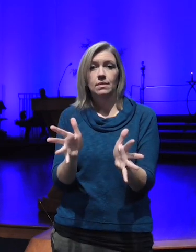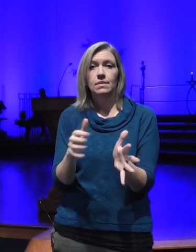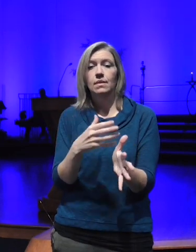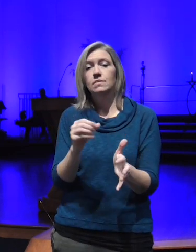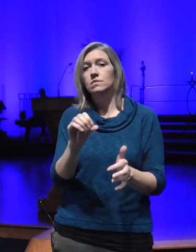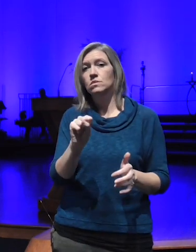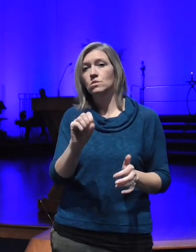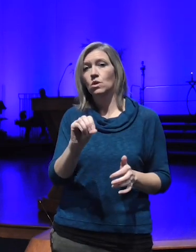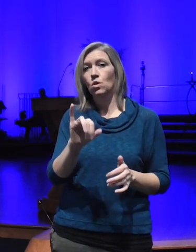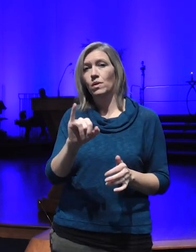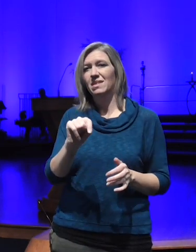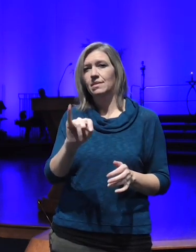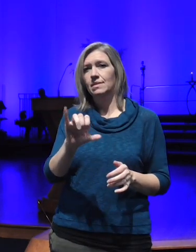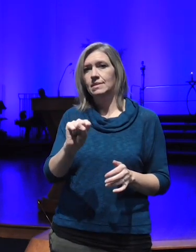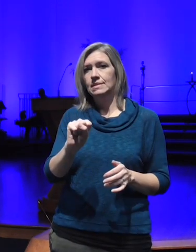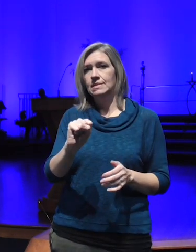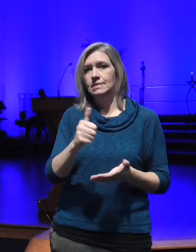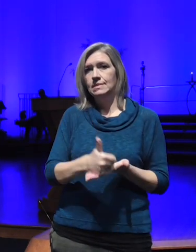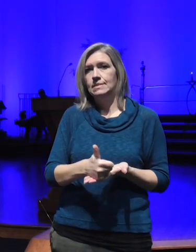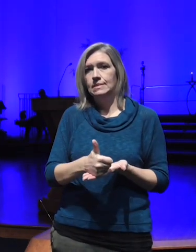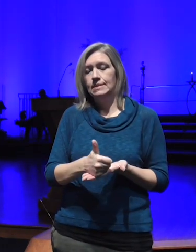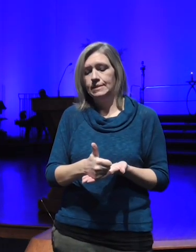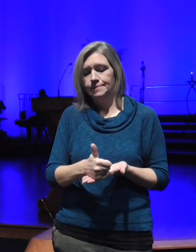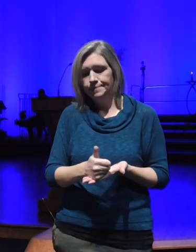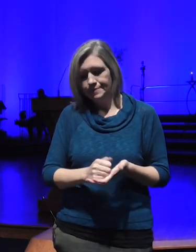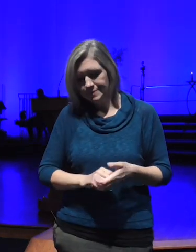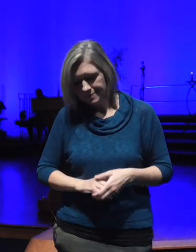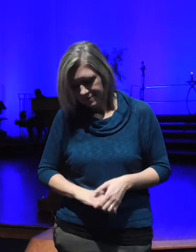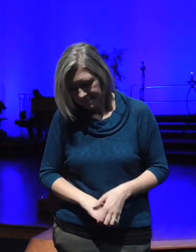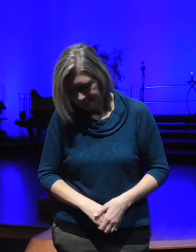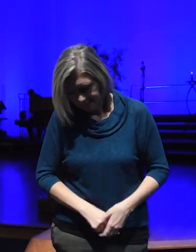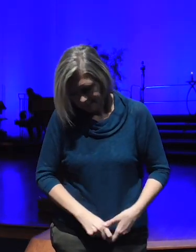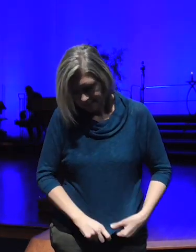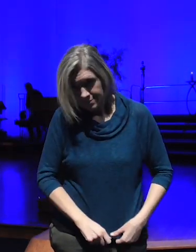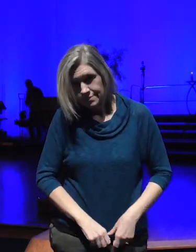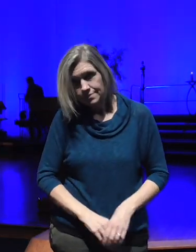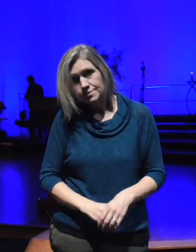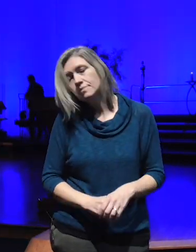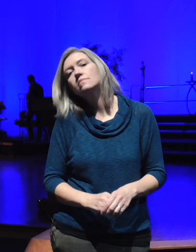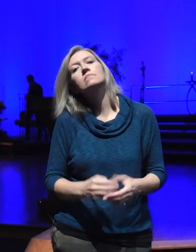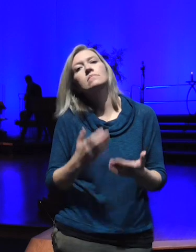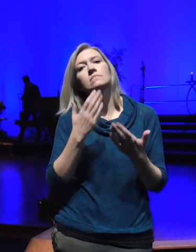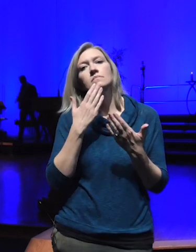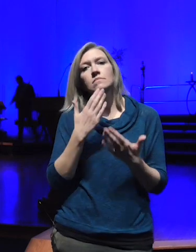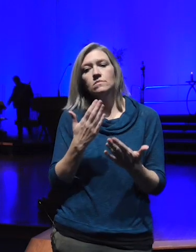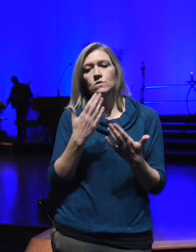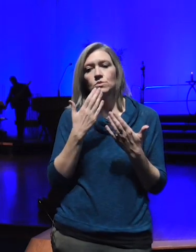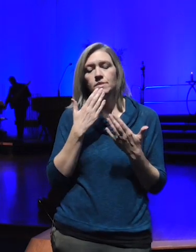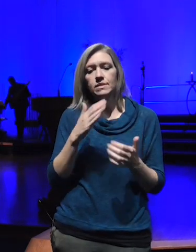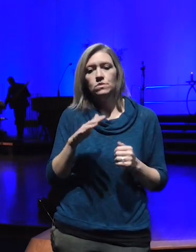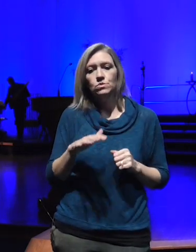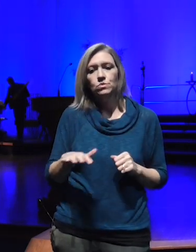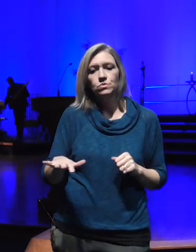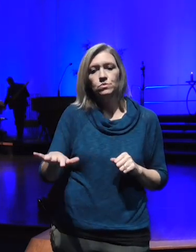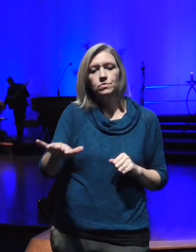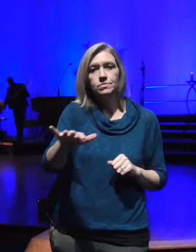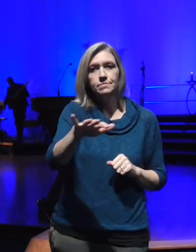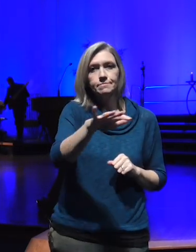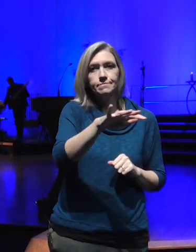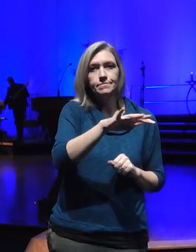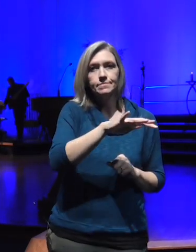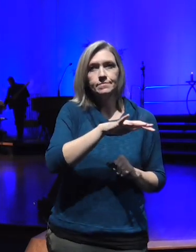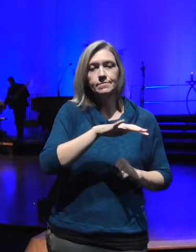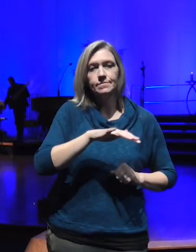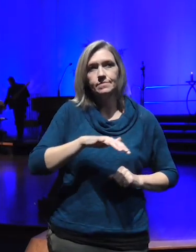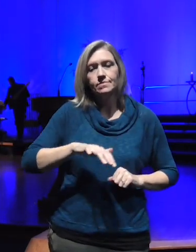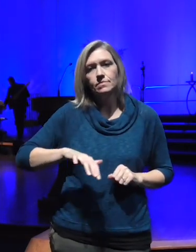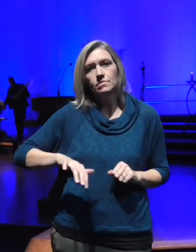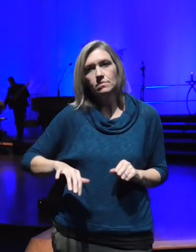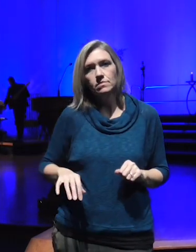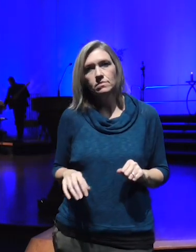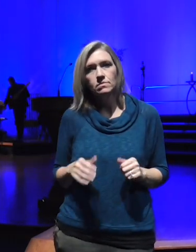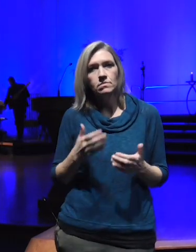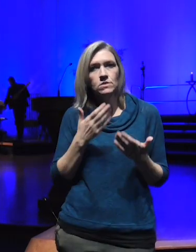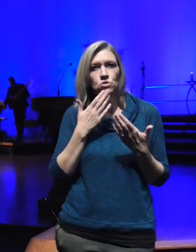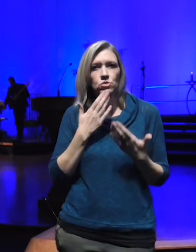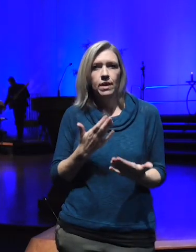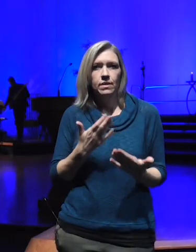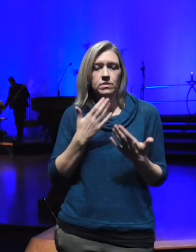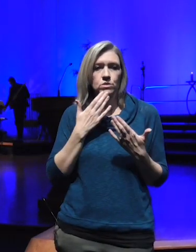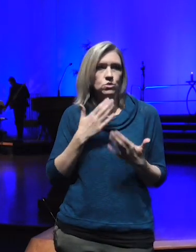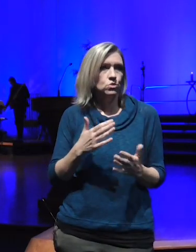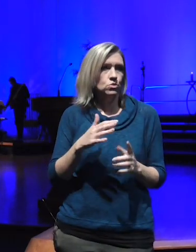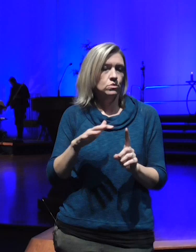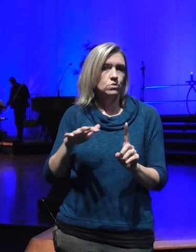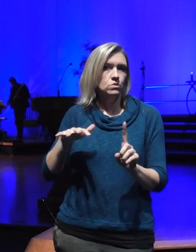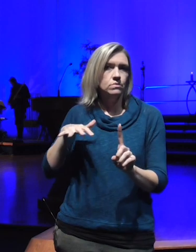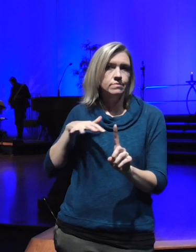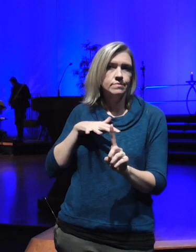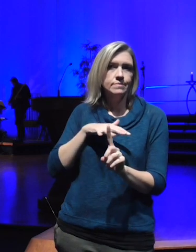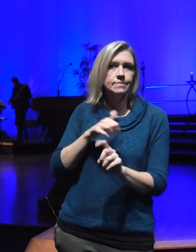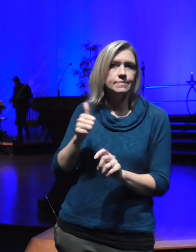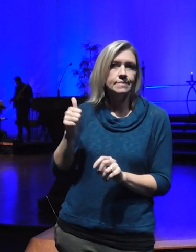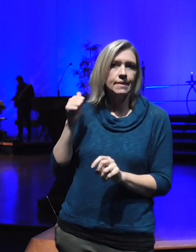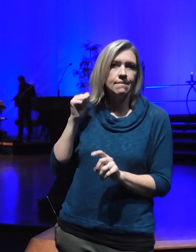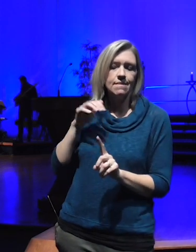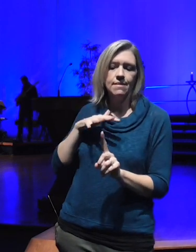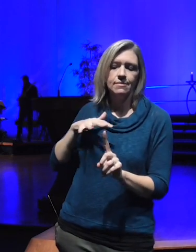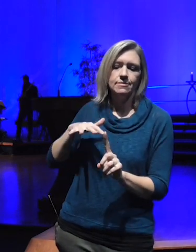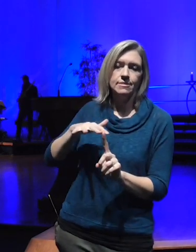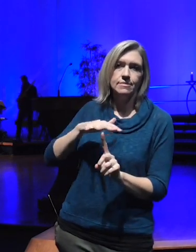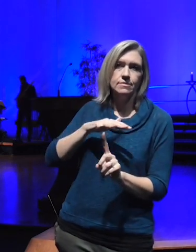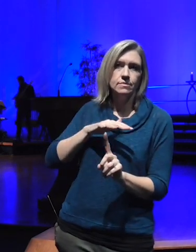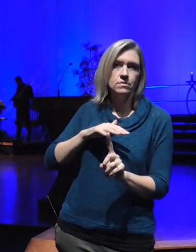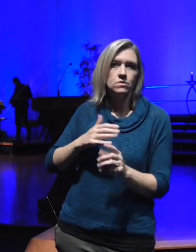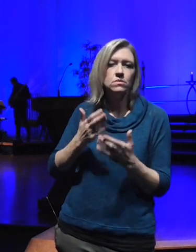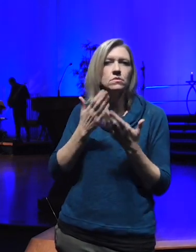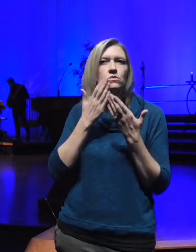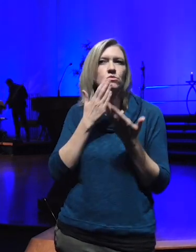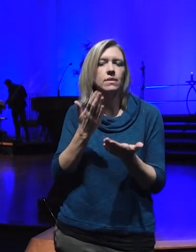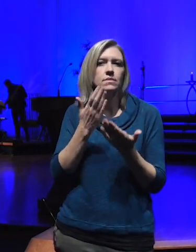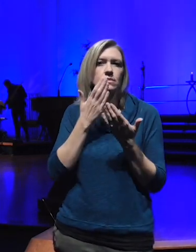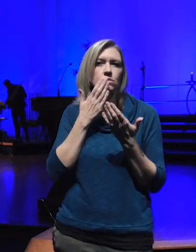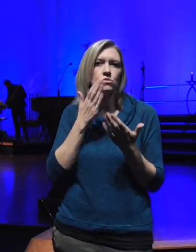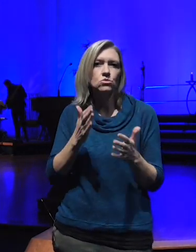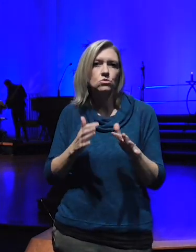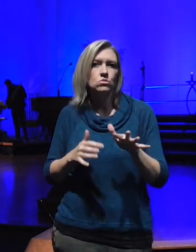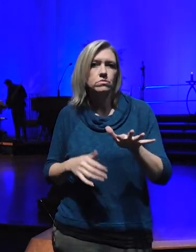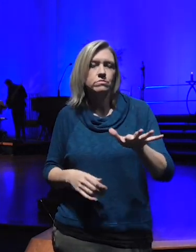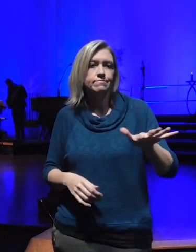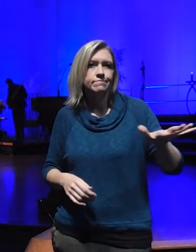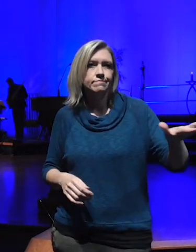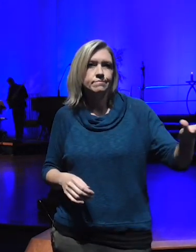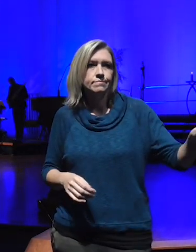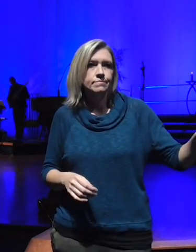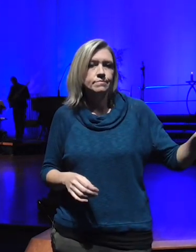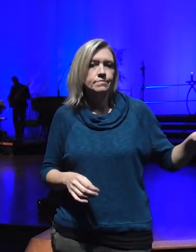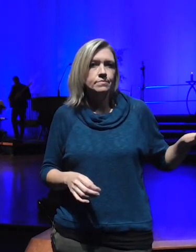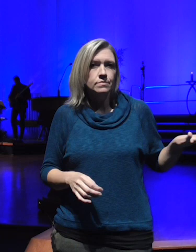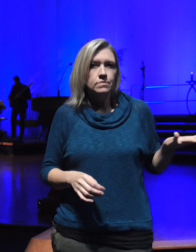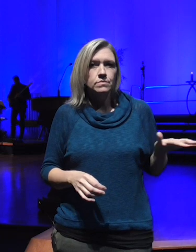amen gratitude before me gratitude behind me gratitude to the left of me gratitude